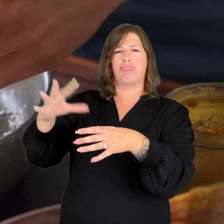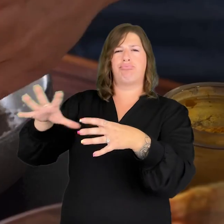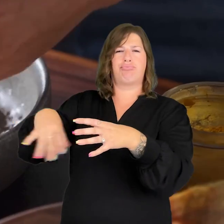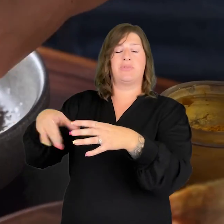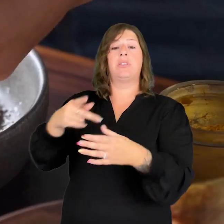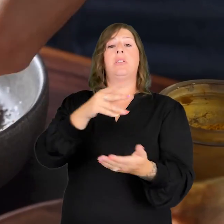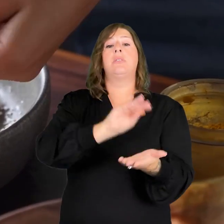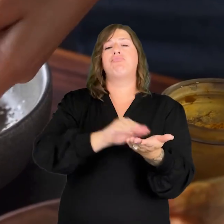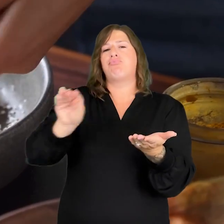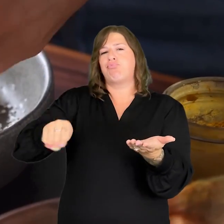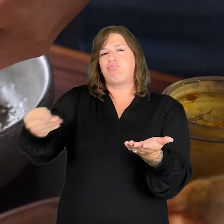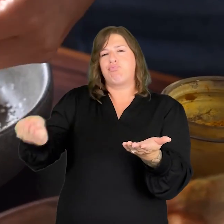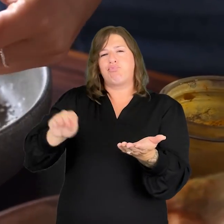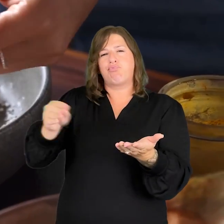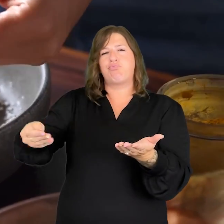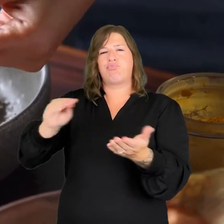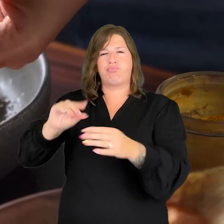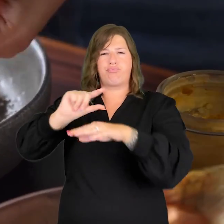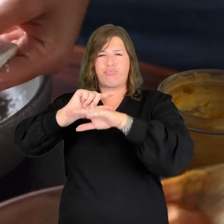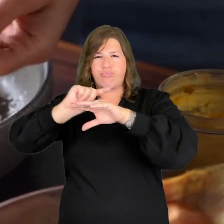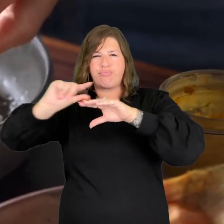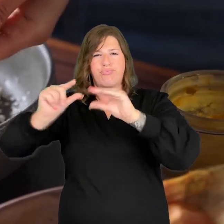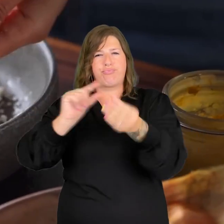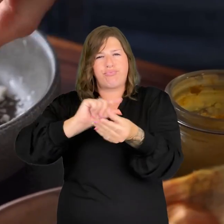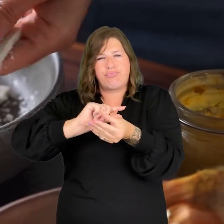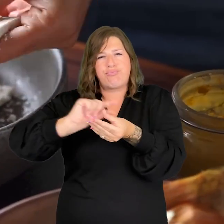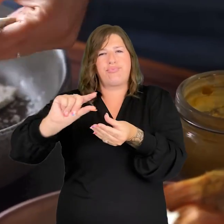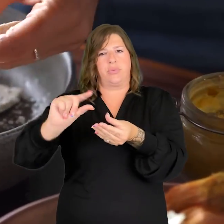Then gently massage the cornstarch into the tofu so it's well coated.